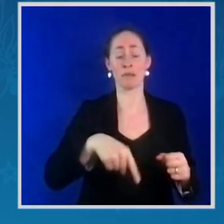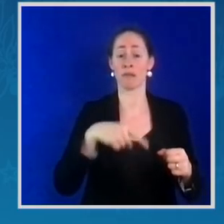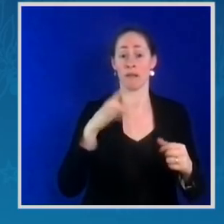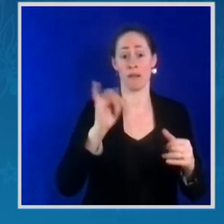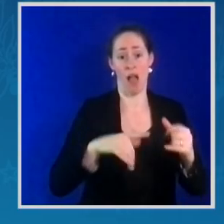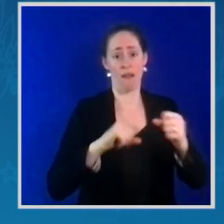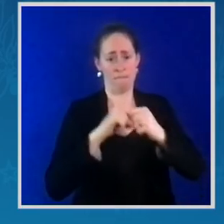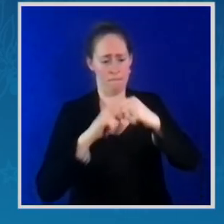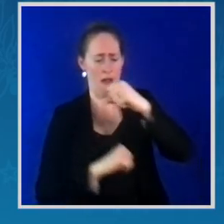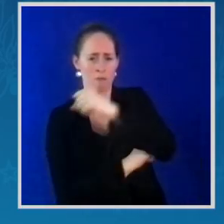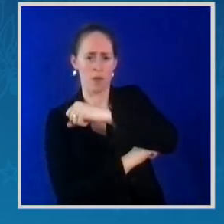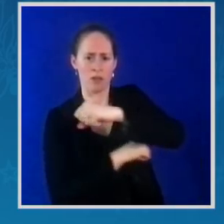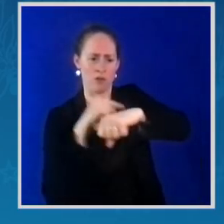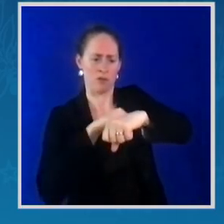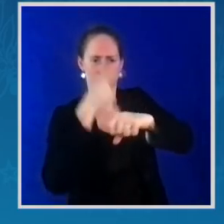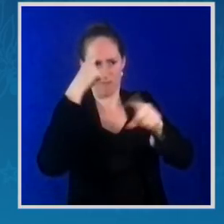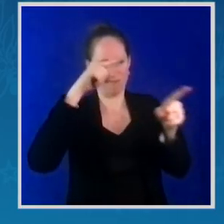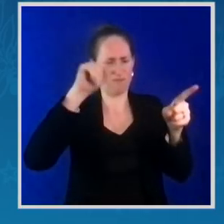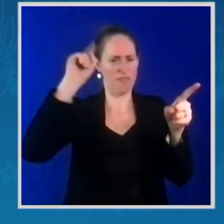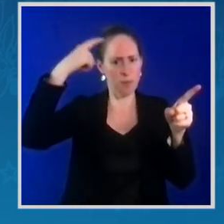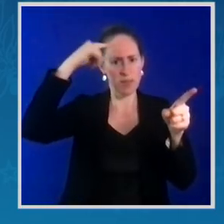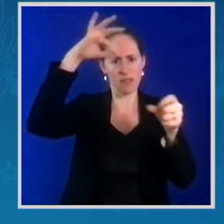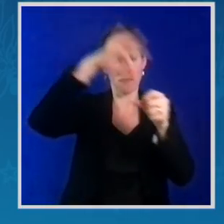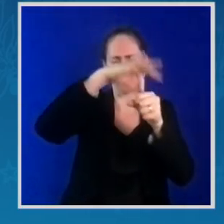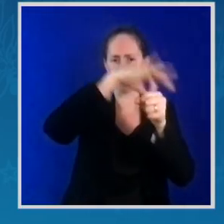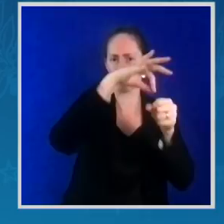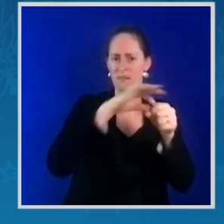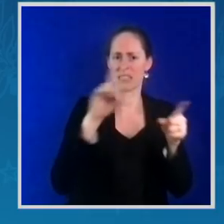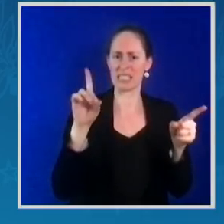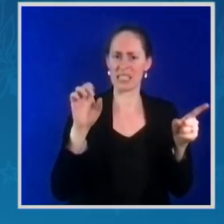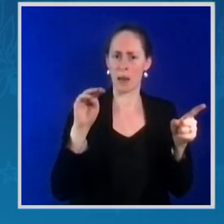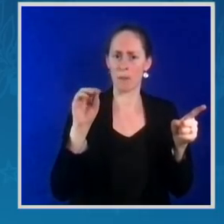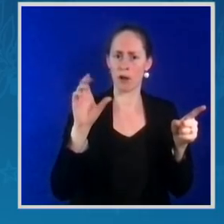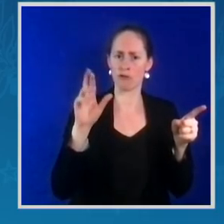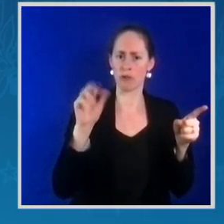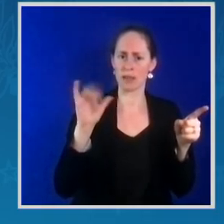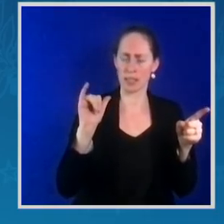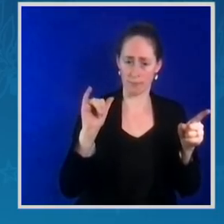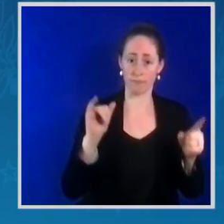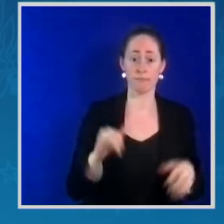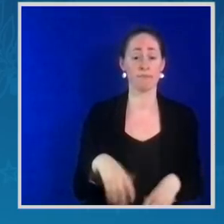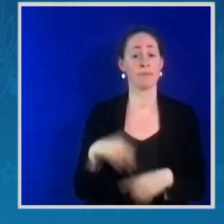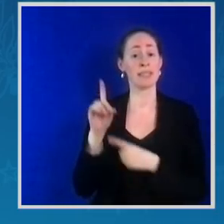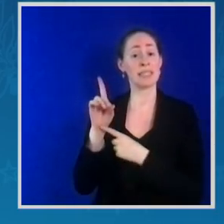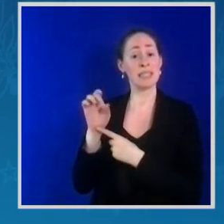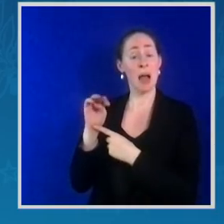which is that a democracy is truly a democracy